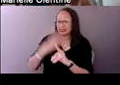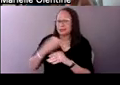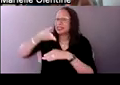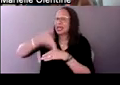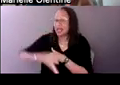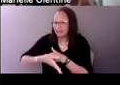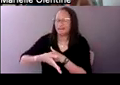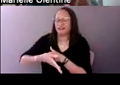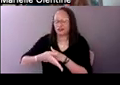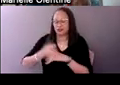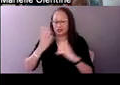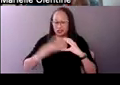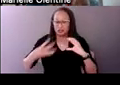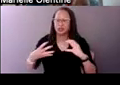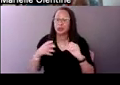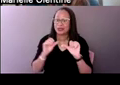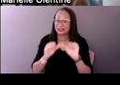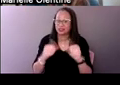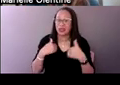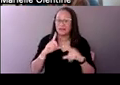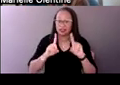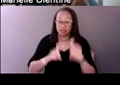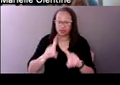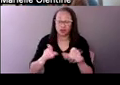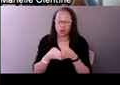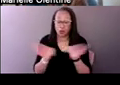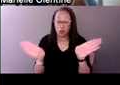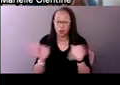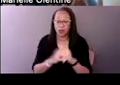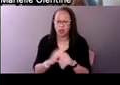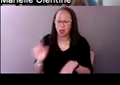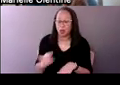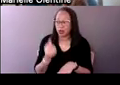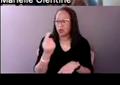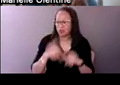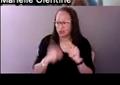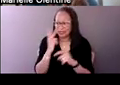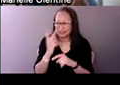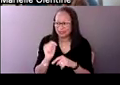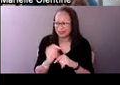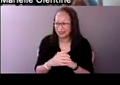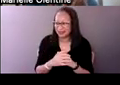into Sundance, South By and Tribeca in 2022, were